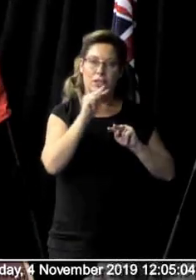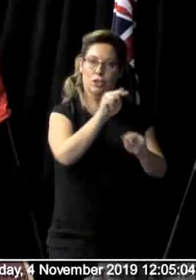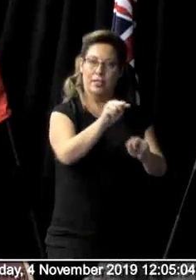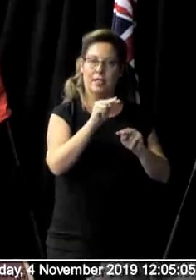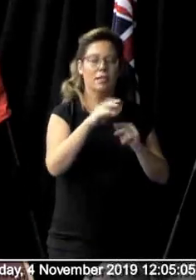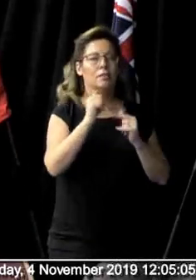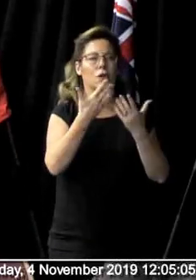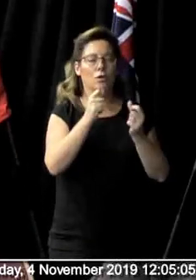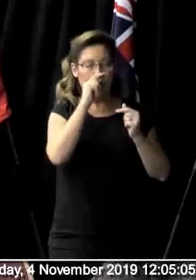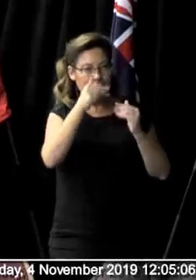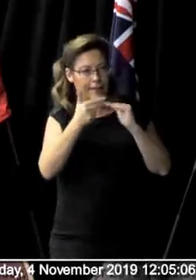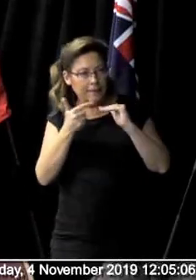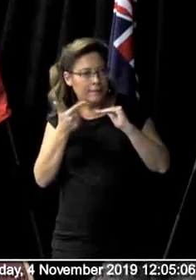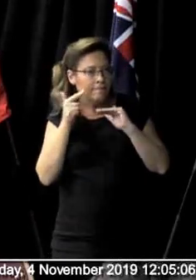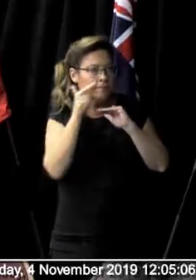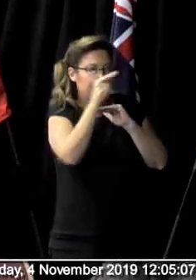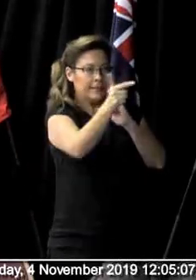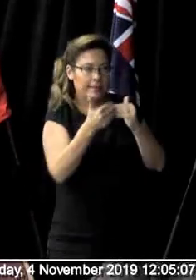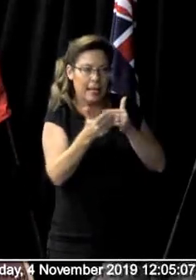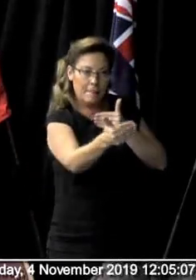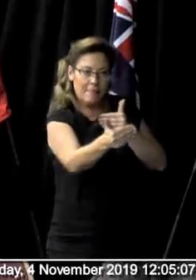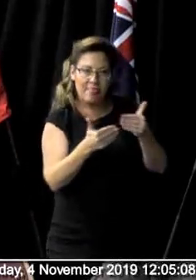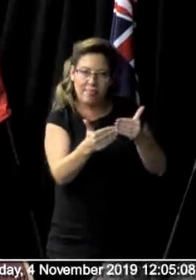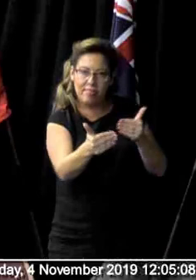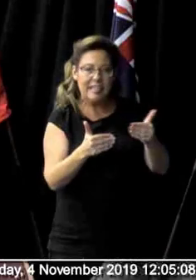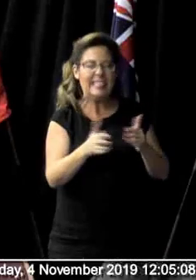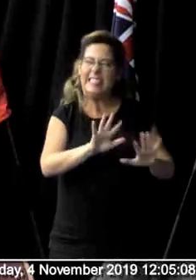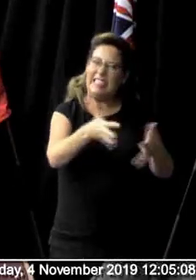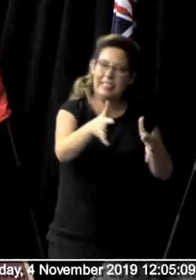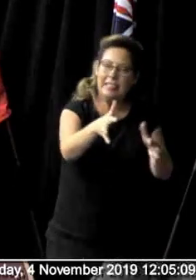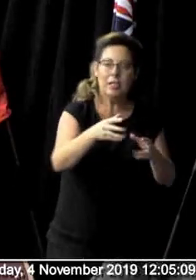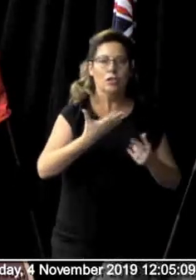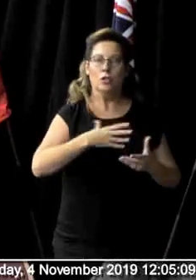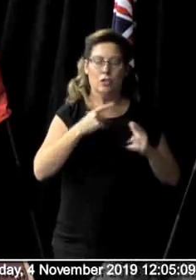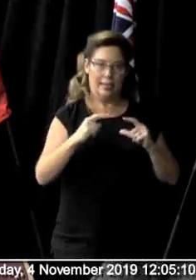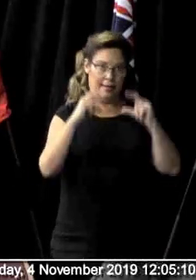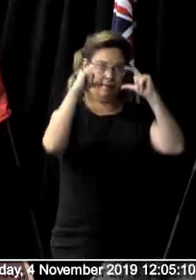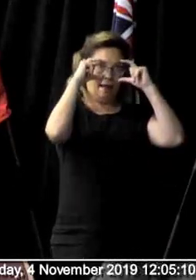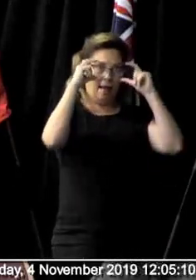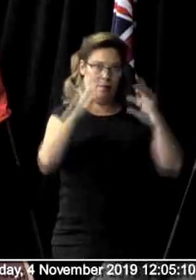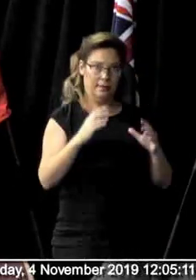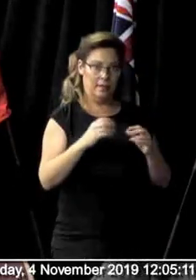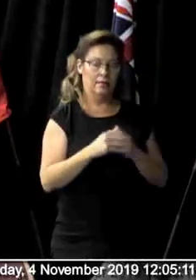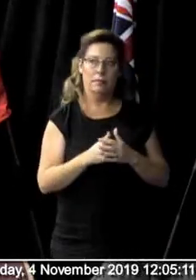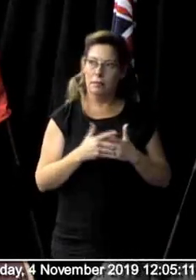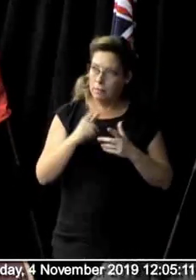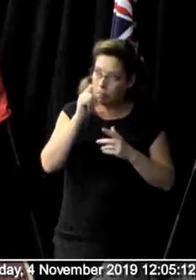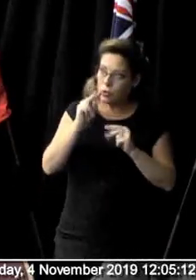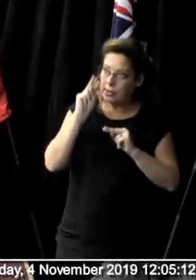She requires glasses just to focus. So she can’t see out of her left eye? When she was born she couldn’t see out of her left eye.